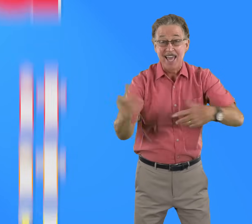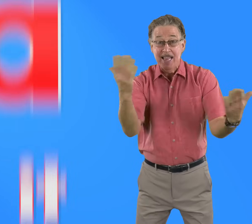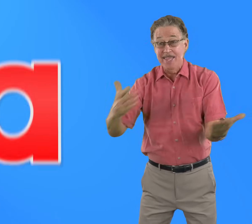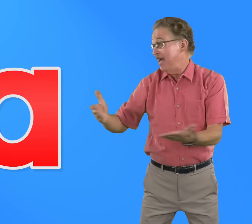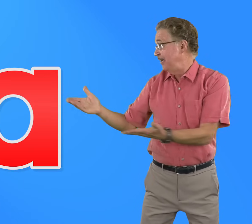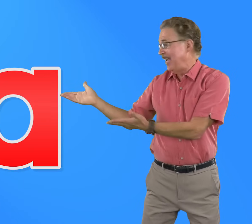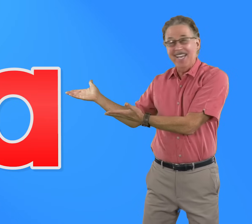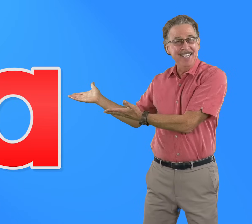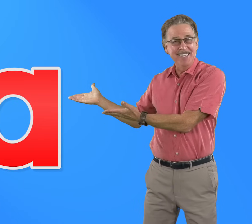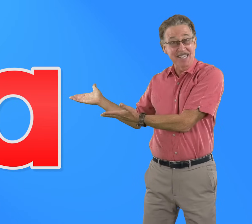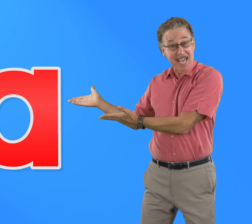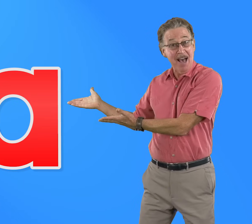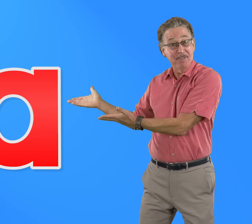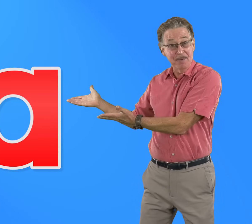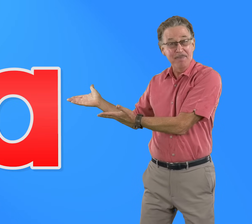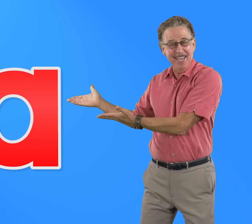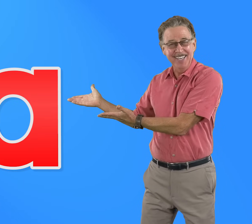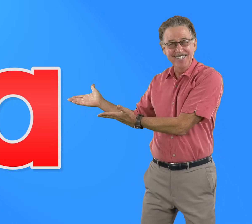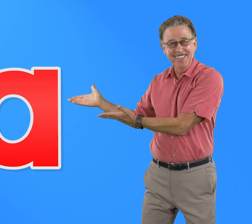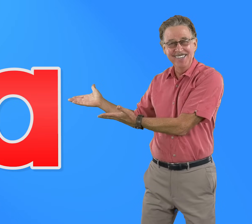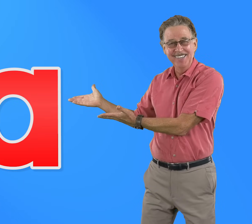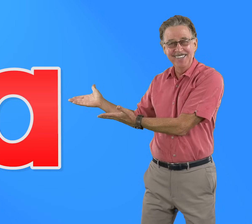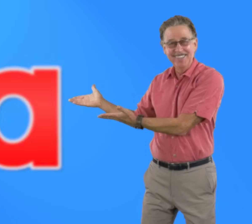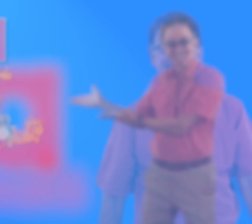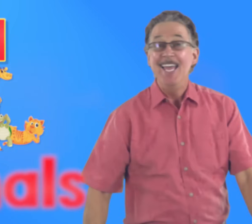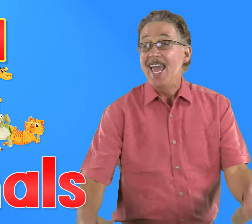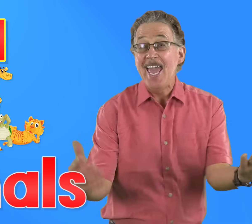Letter A a in the alphabet